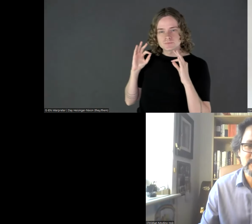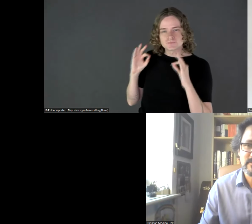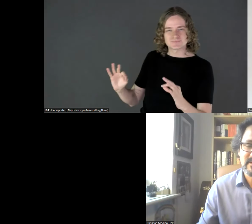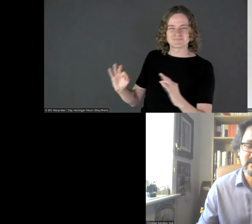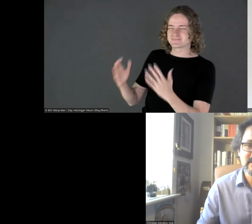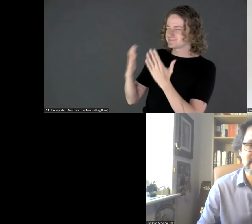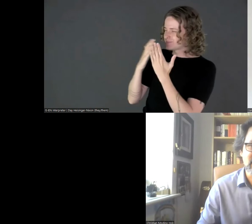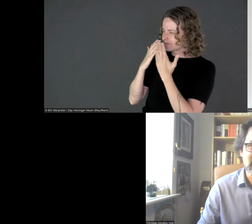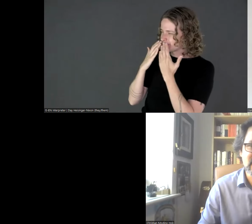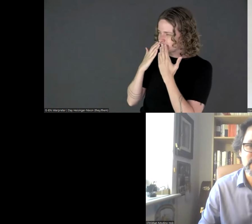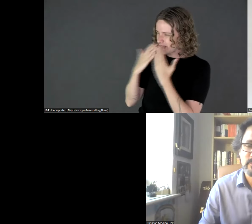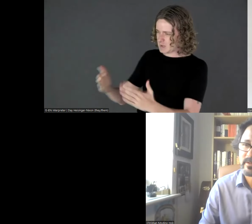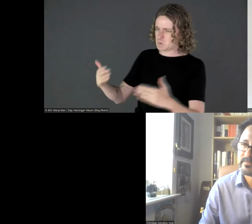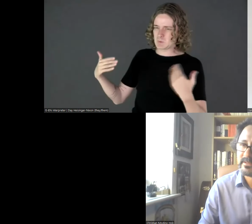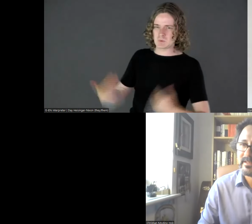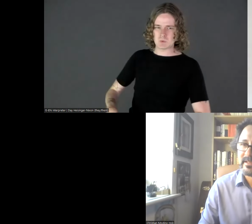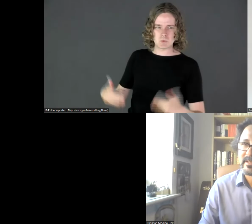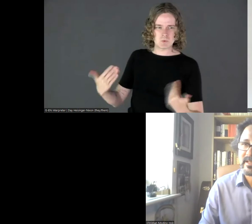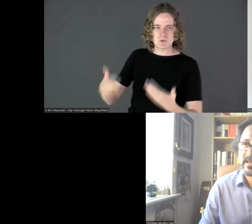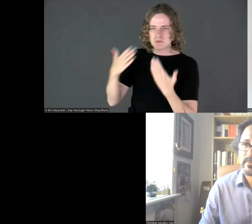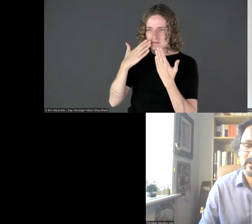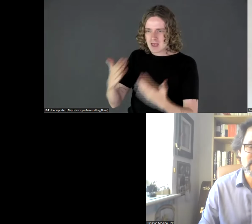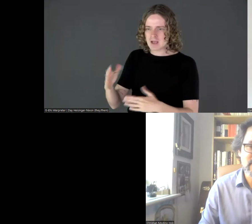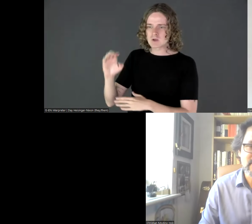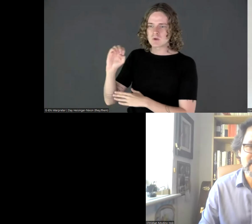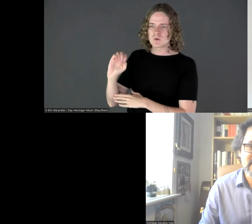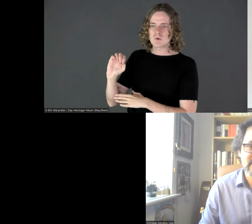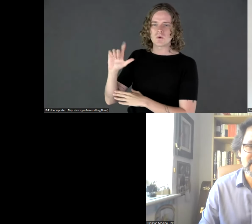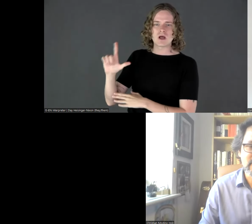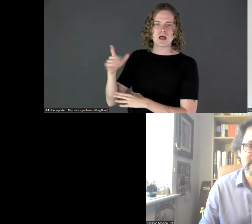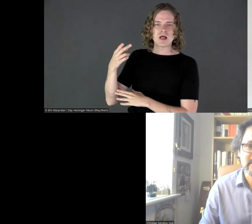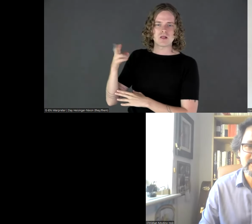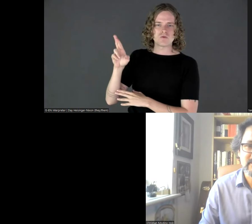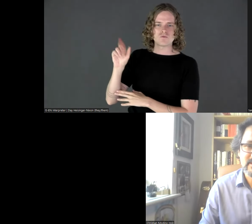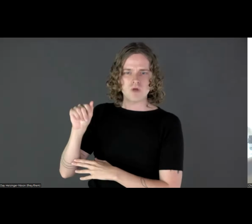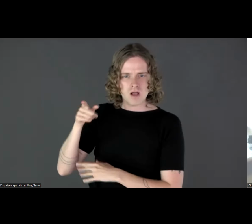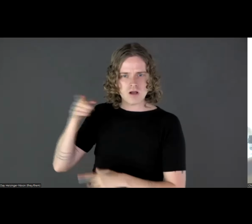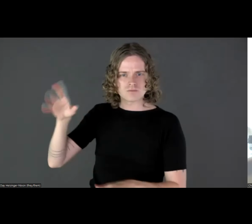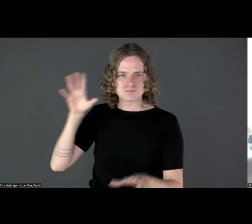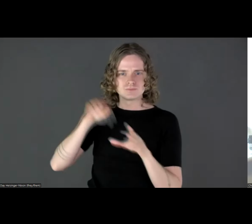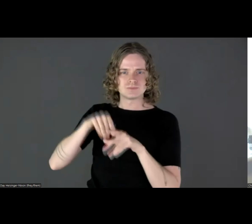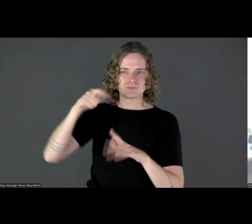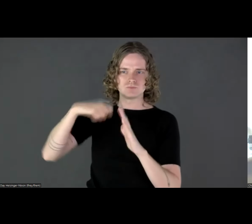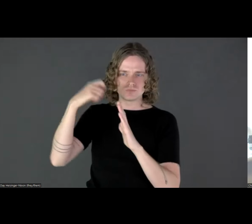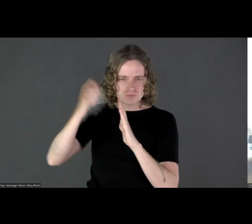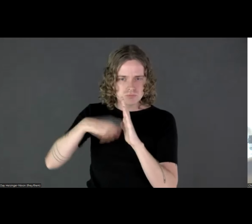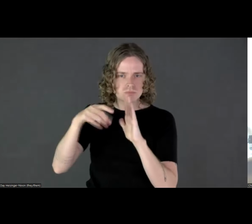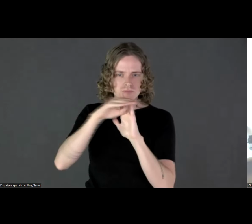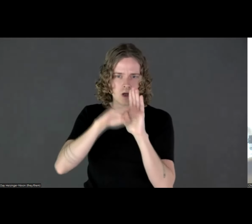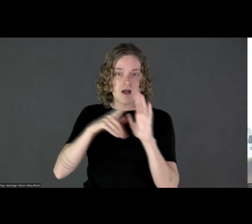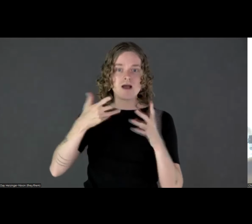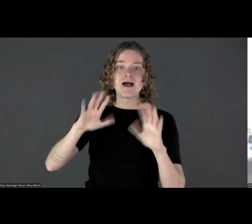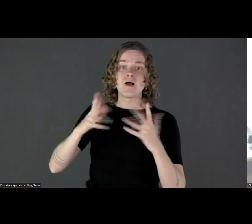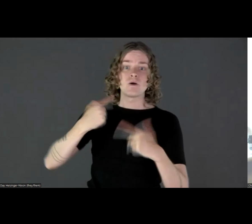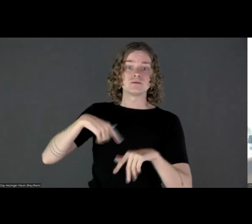involved in this program and how we came about this catalog has been a good journey. It is a